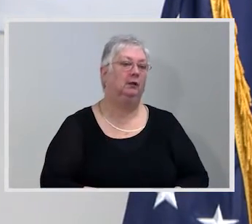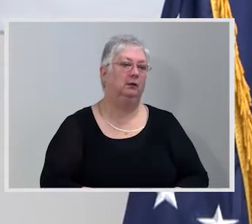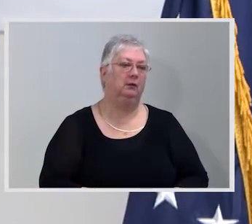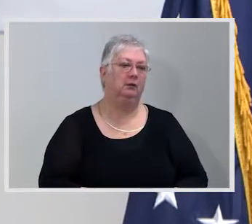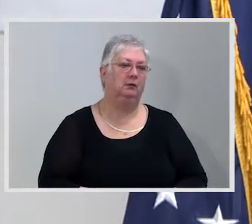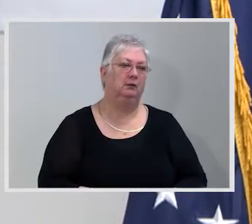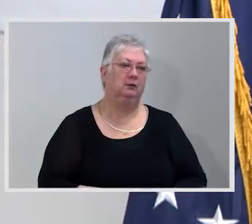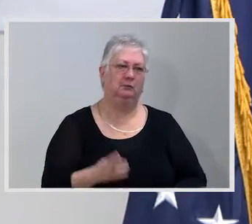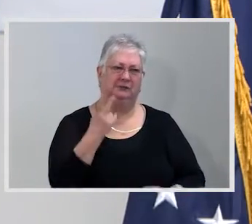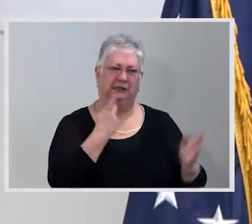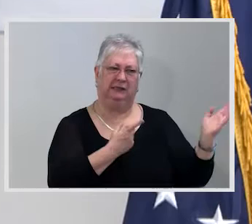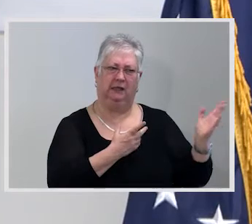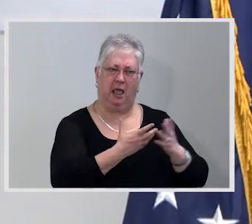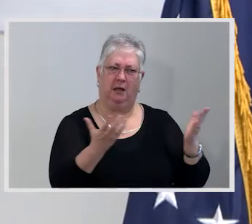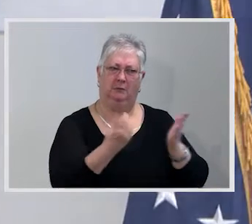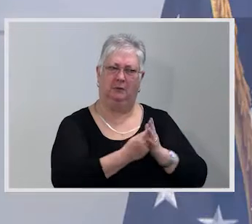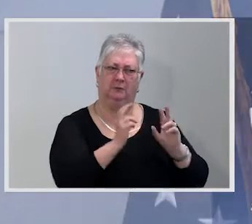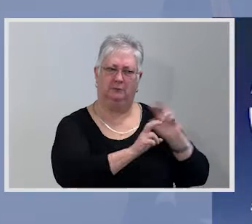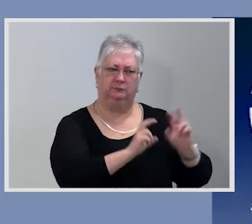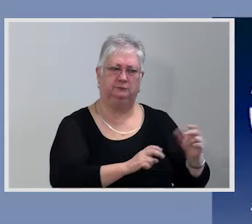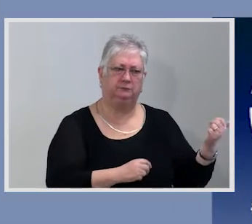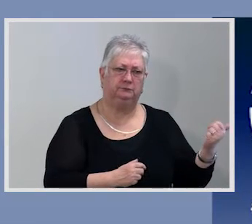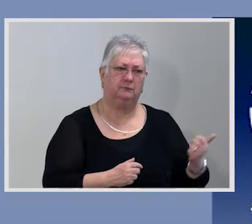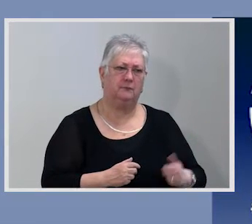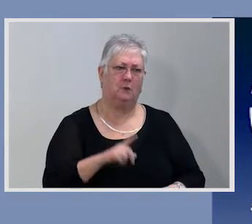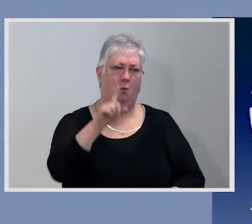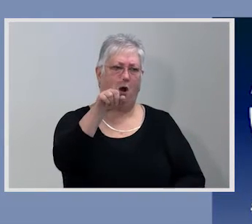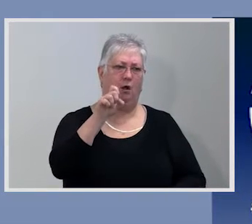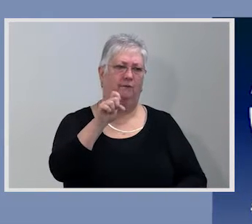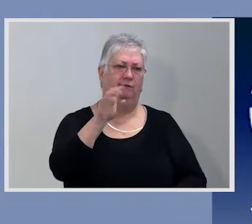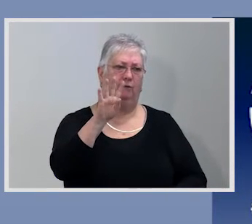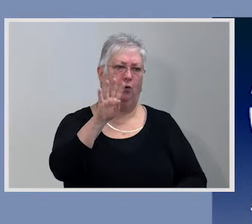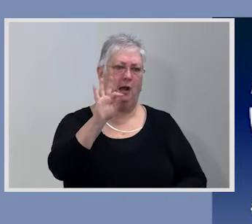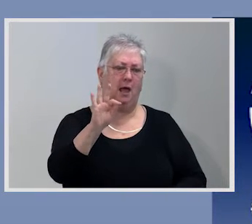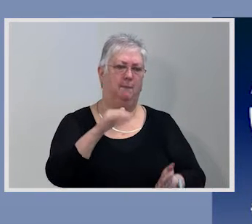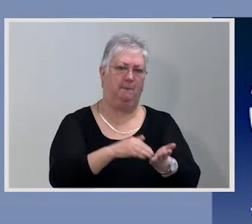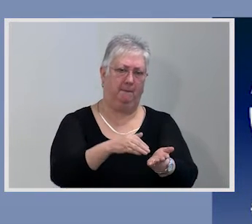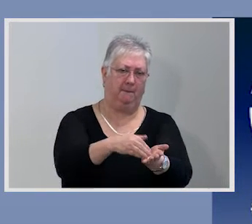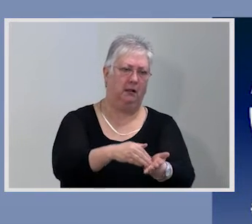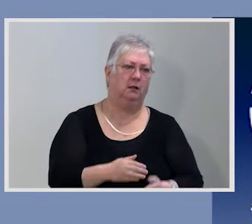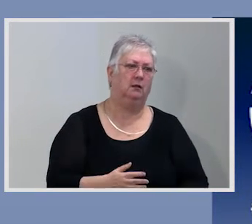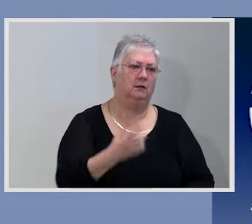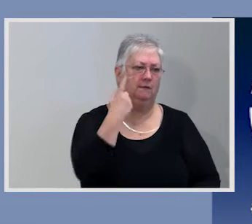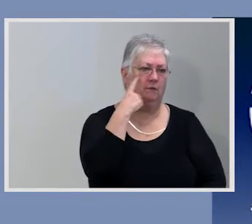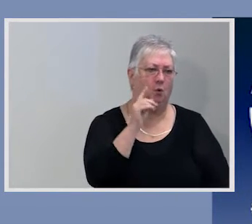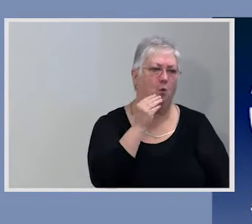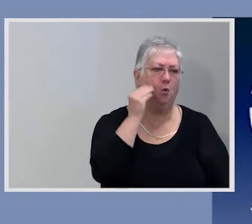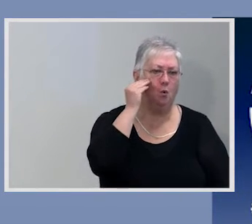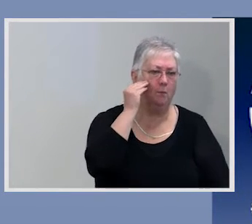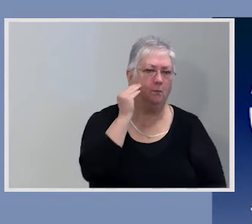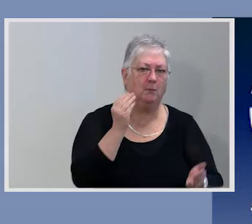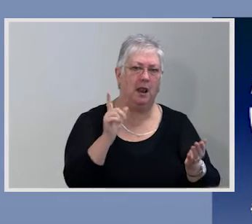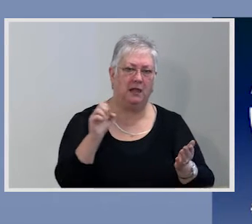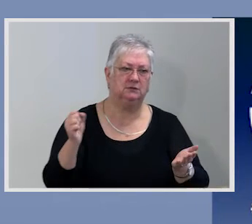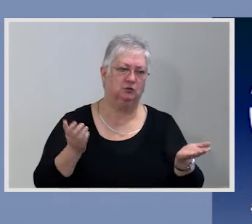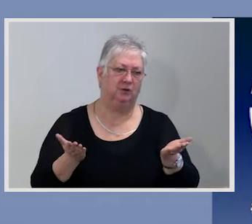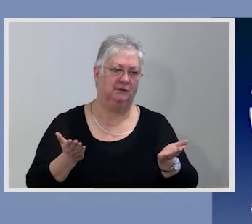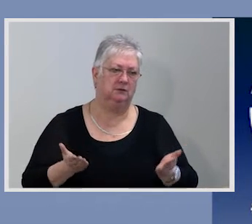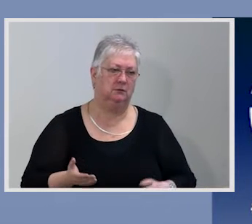149 MILLION IN HOMELESS SERVICES THAT PROVIDES BOTH EMERGENCY AND LONG CARE PREVENTATIVE SOLUTIONS TO OUR RESIDENTS.